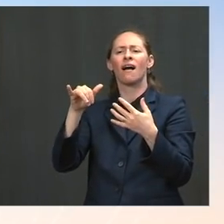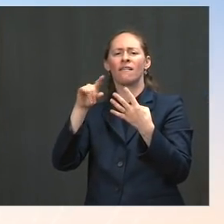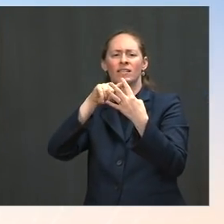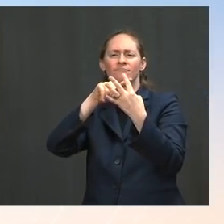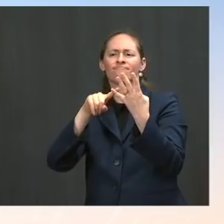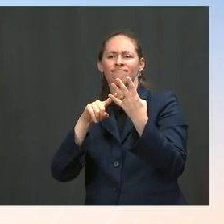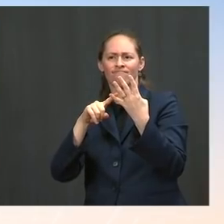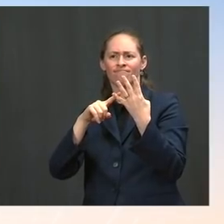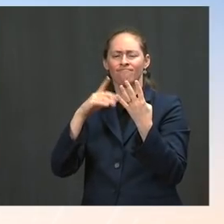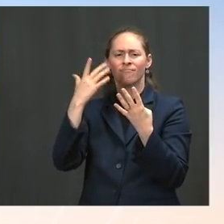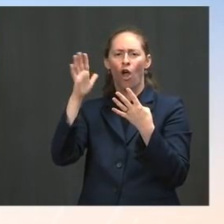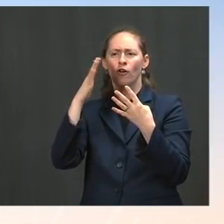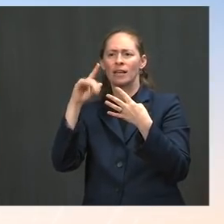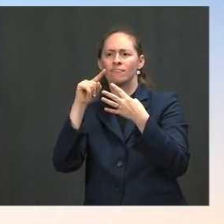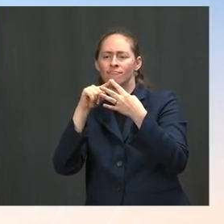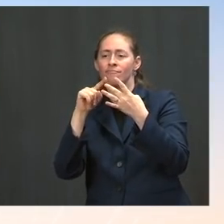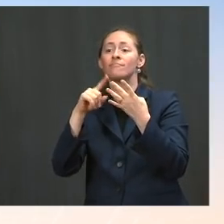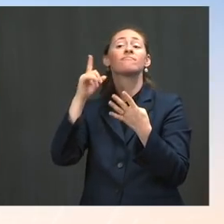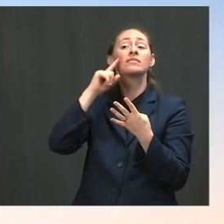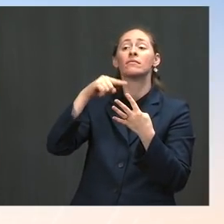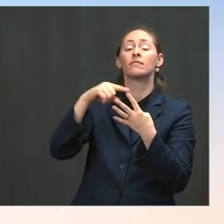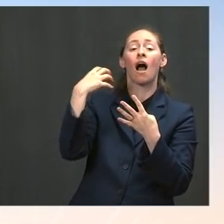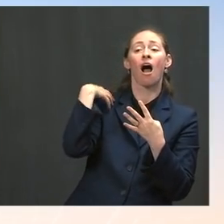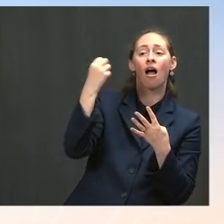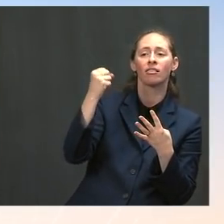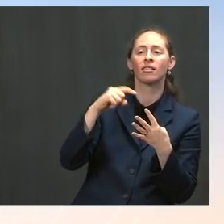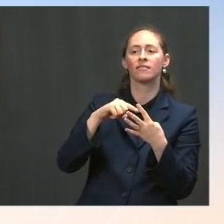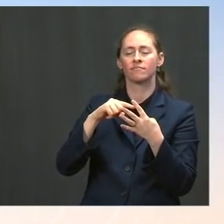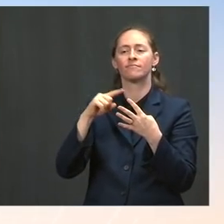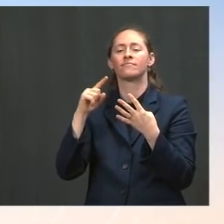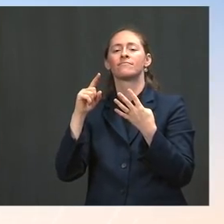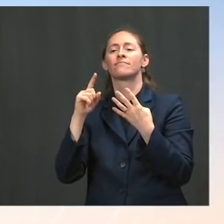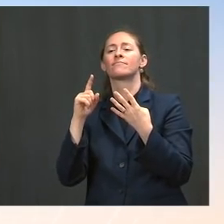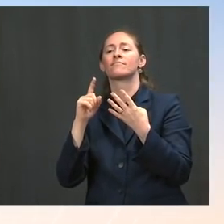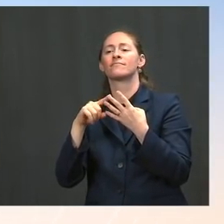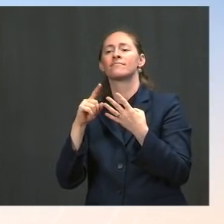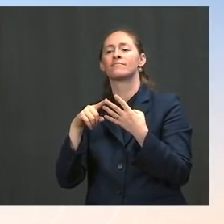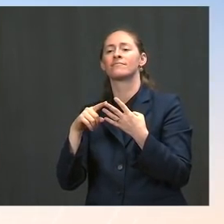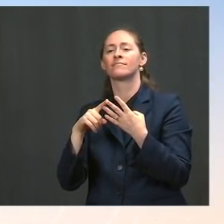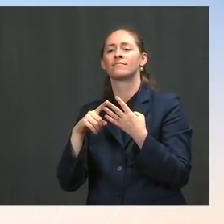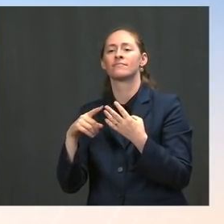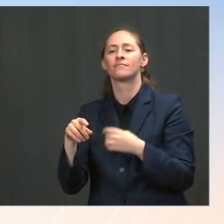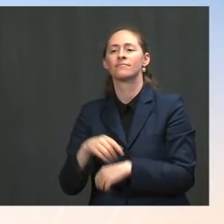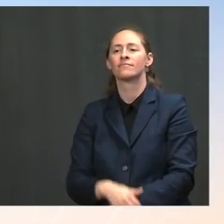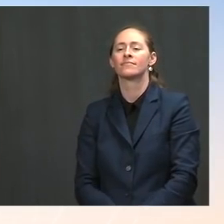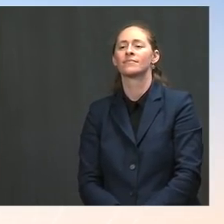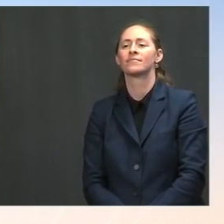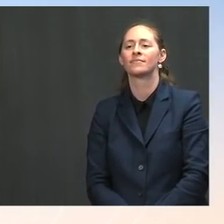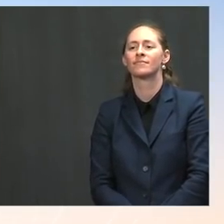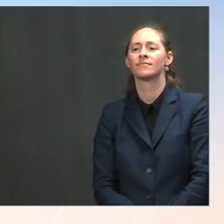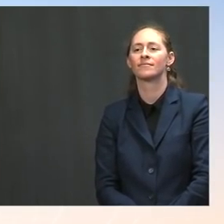health; the pandemic; climate, which we've made some progress on -- there's a great deal of progress that will be made in the BIF